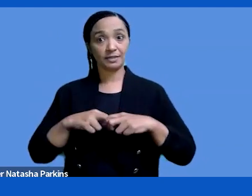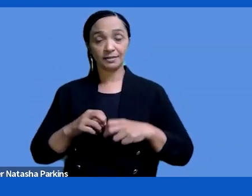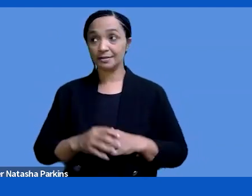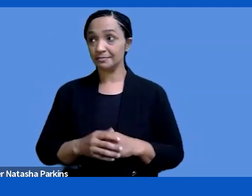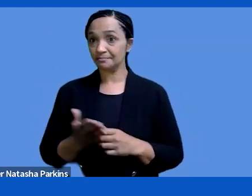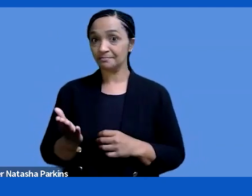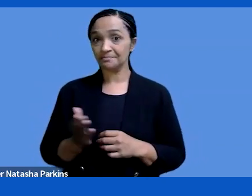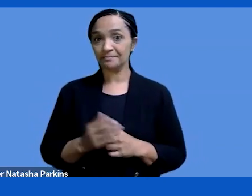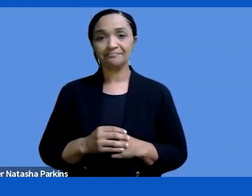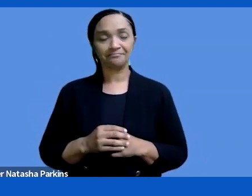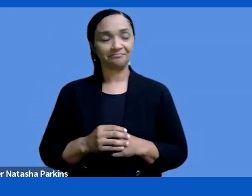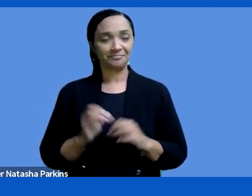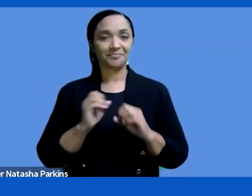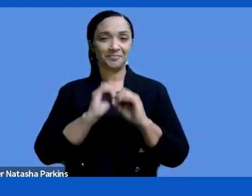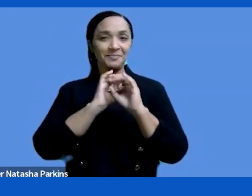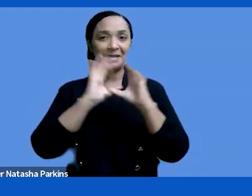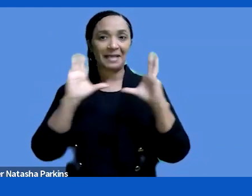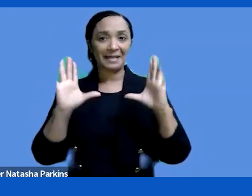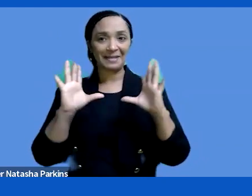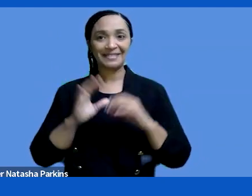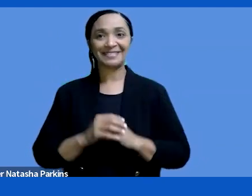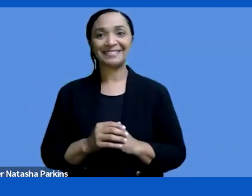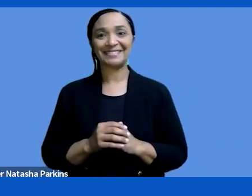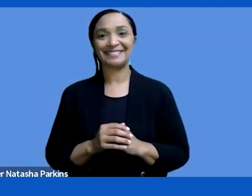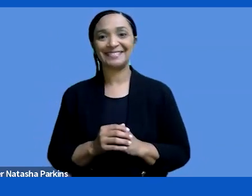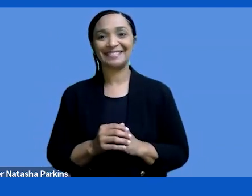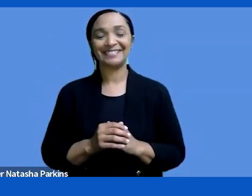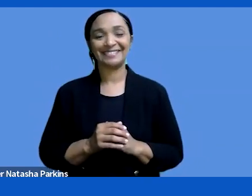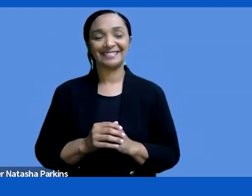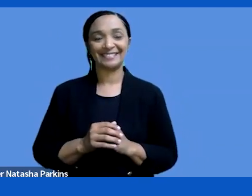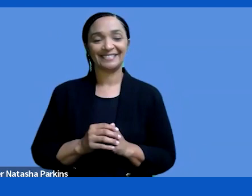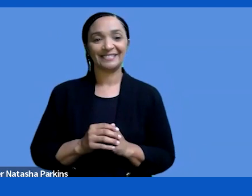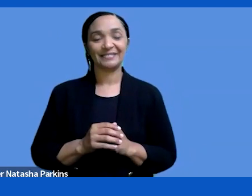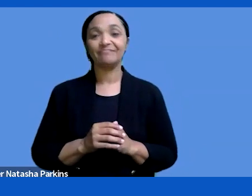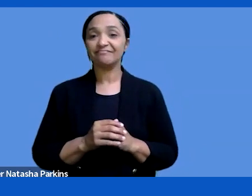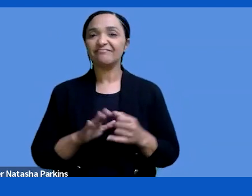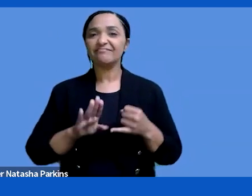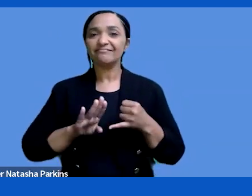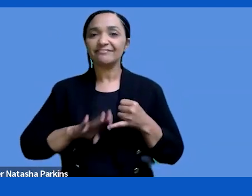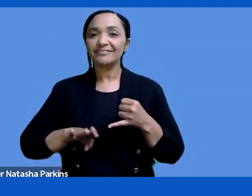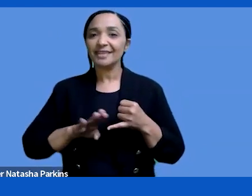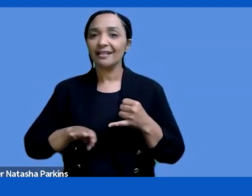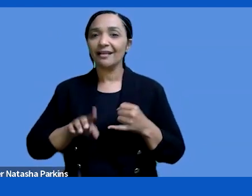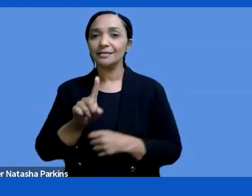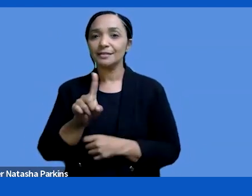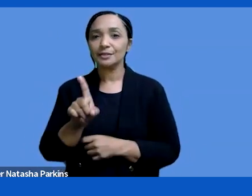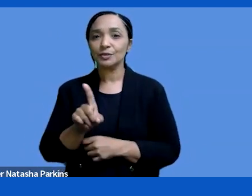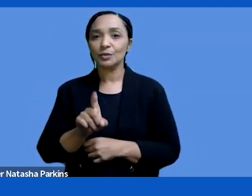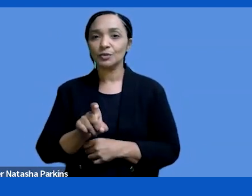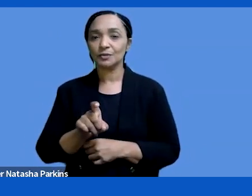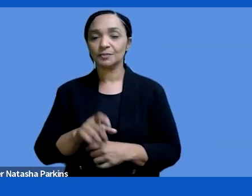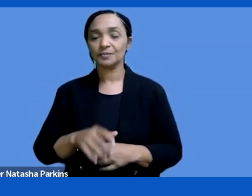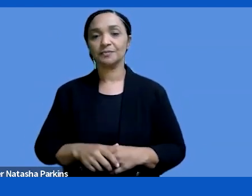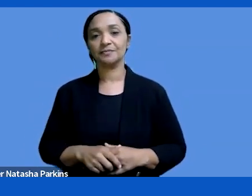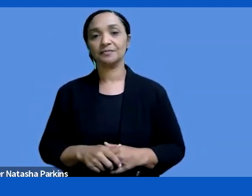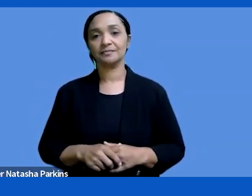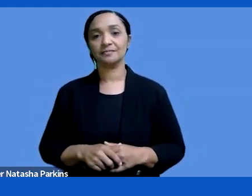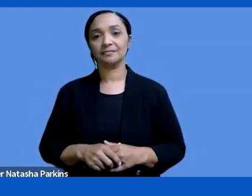clear. That's good. Ha-ha. Just last one. This is not maybe a real question but more